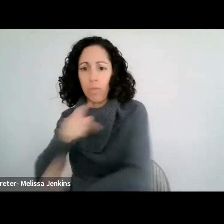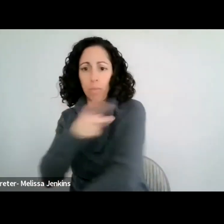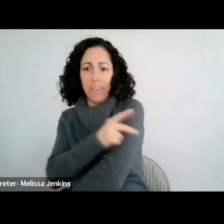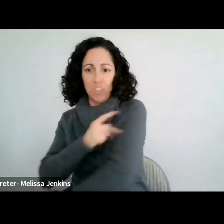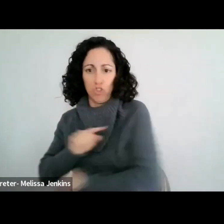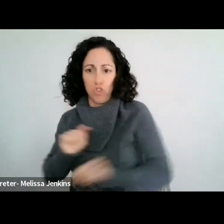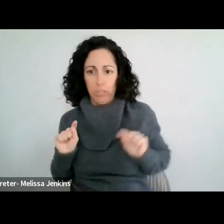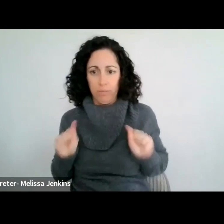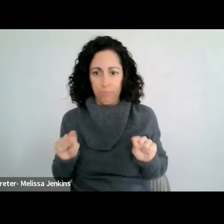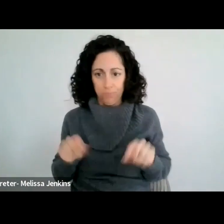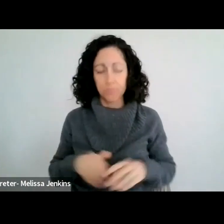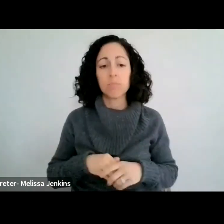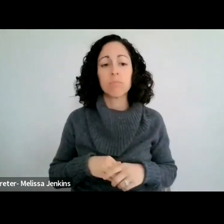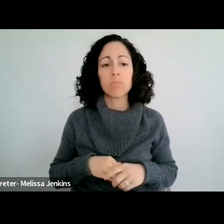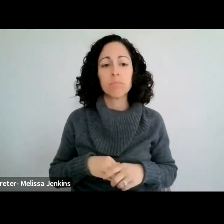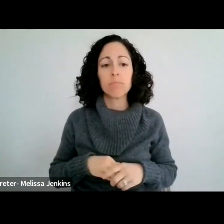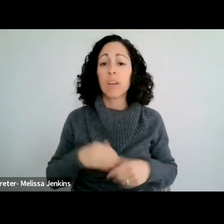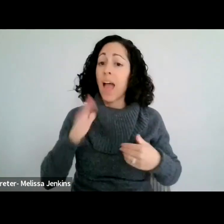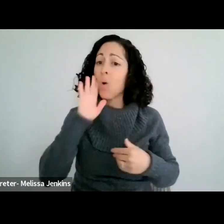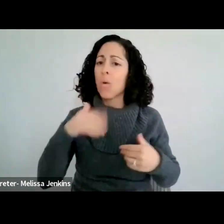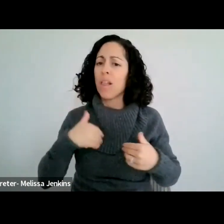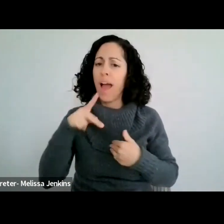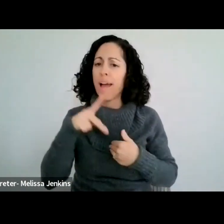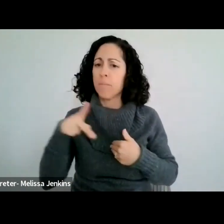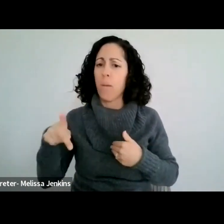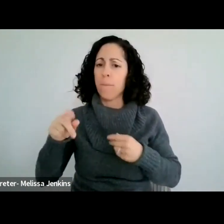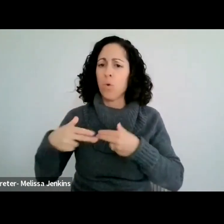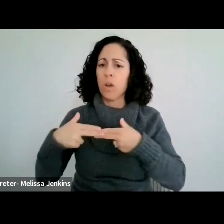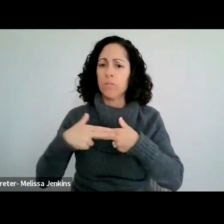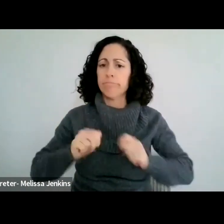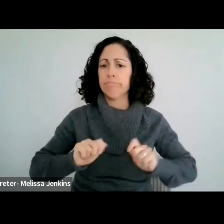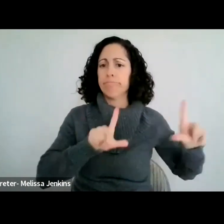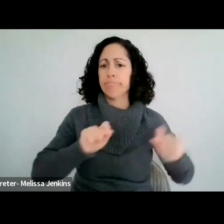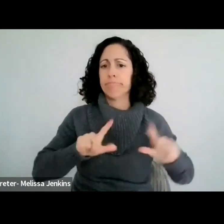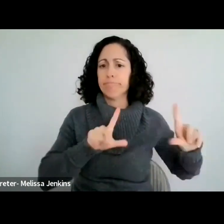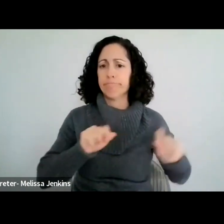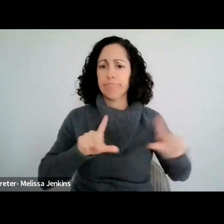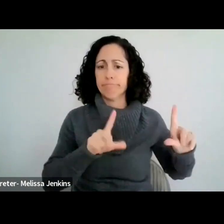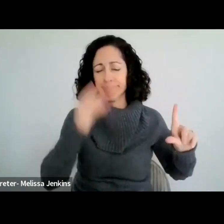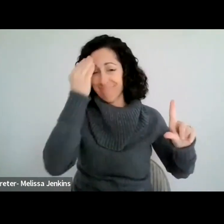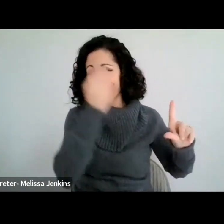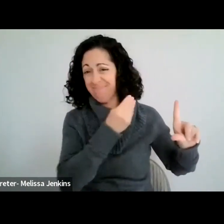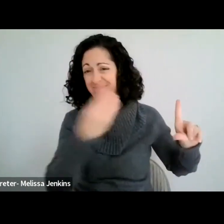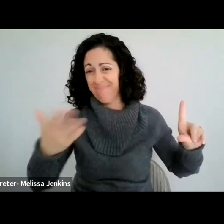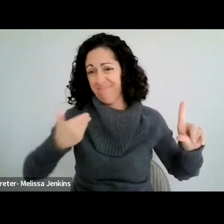Just before I share the slides, I want to say I hope my Scottish accent isn't too strong.